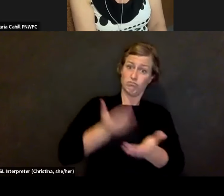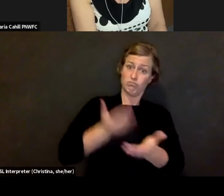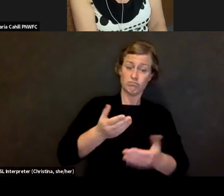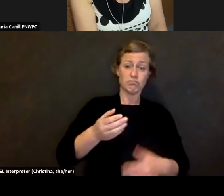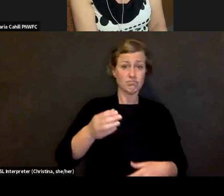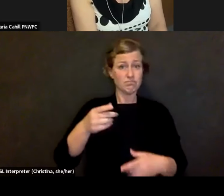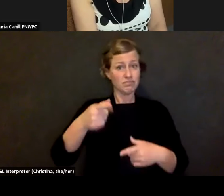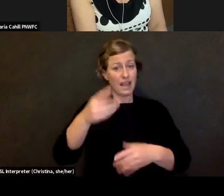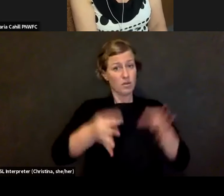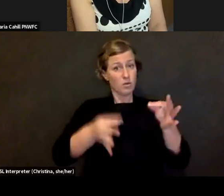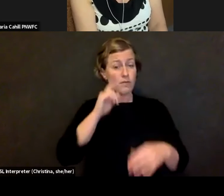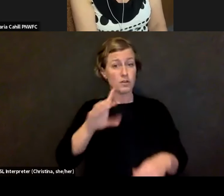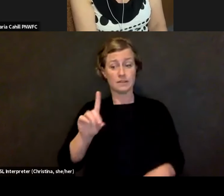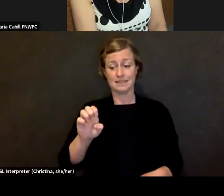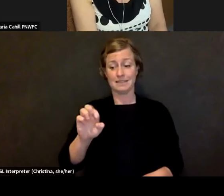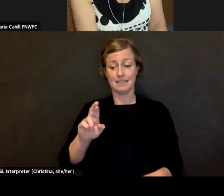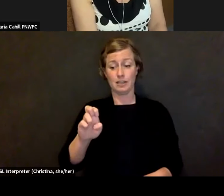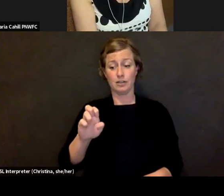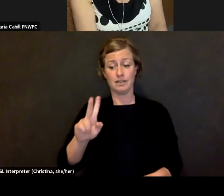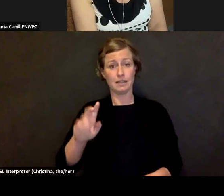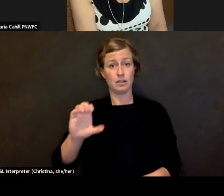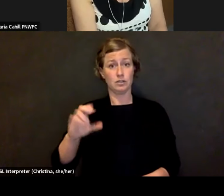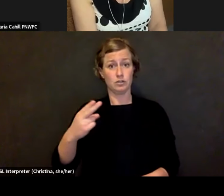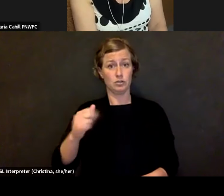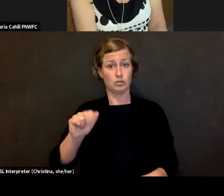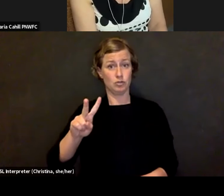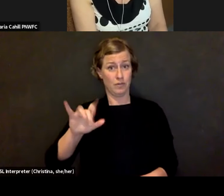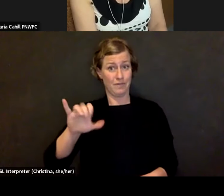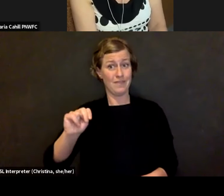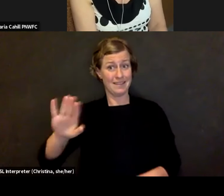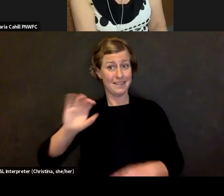with the NAACP. We have seen